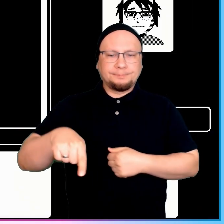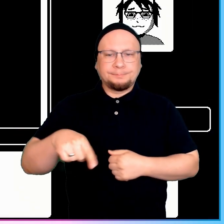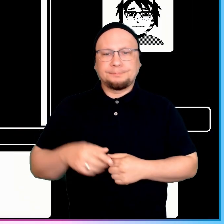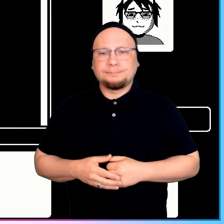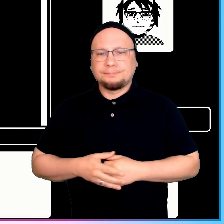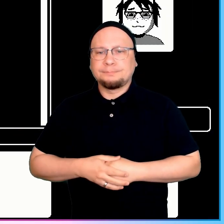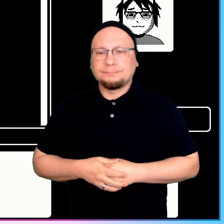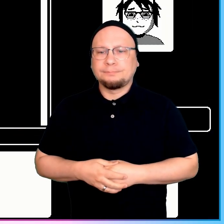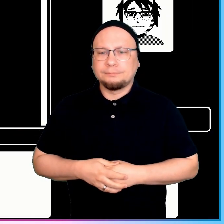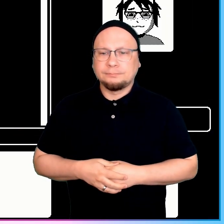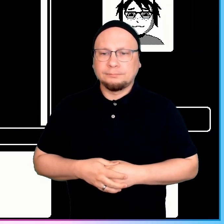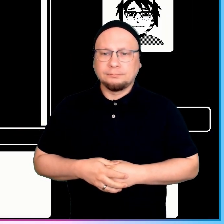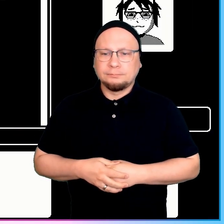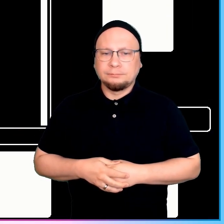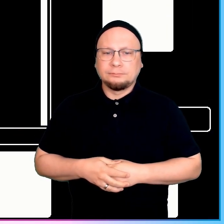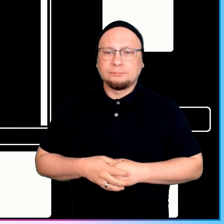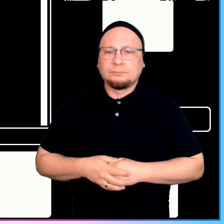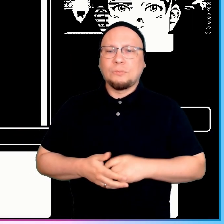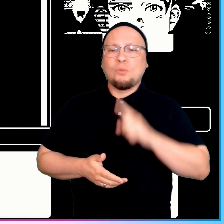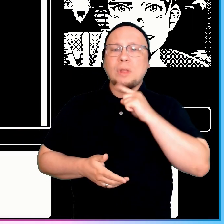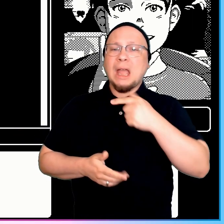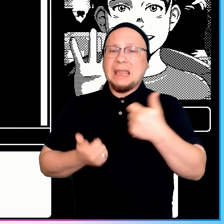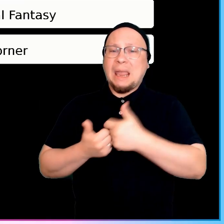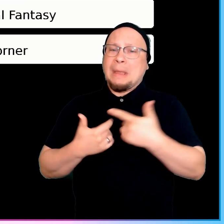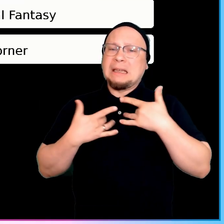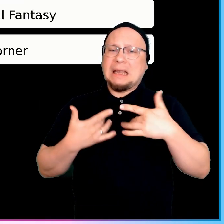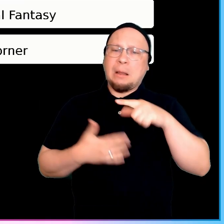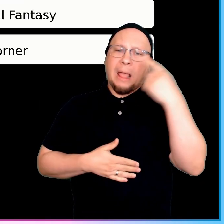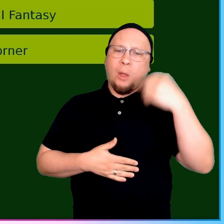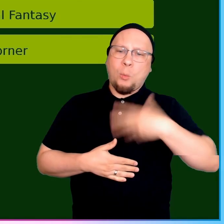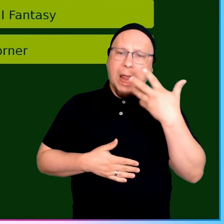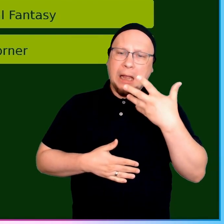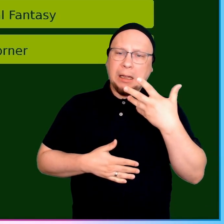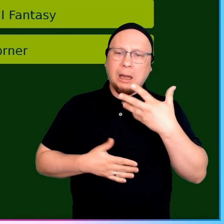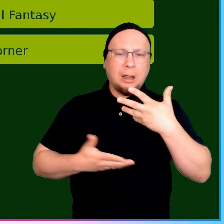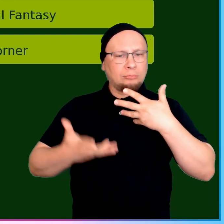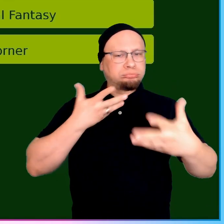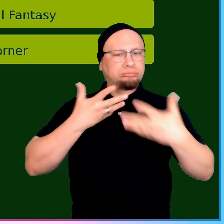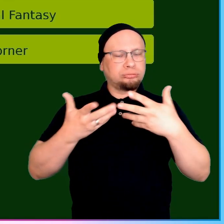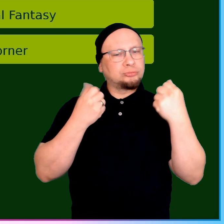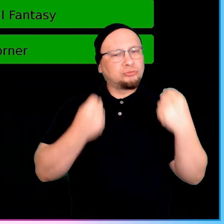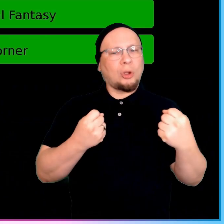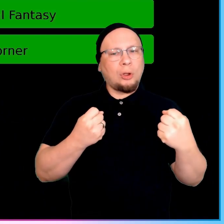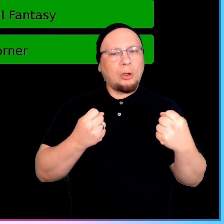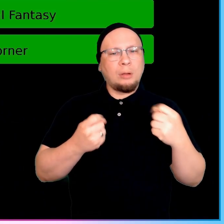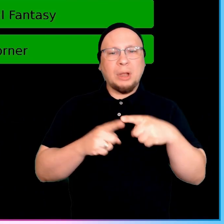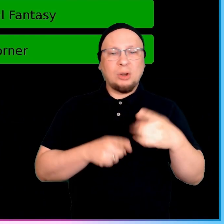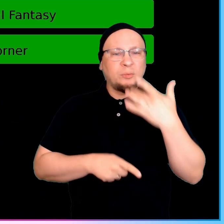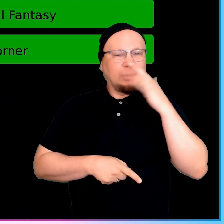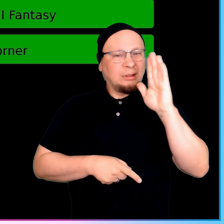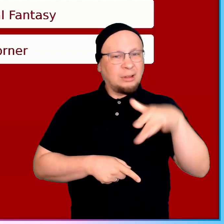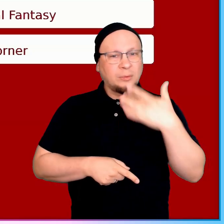The default Videoverse theme is black and white, clear and high contrast, but there are many different colour themes,